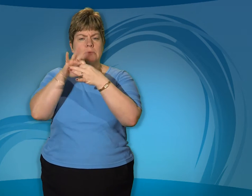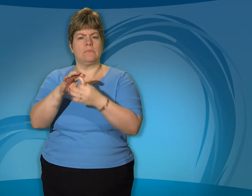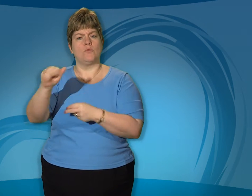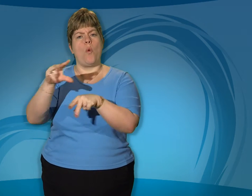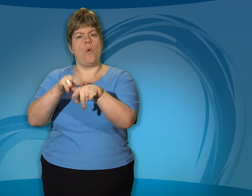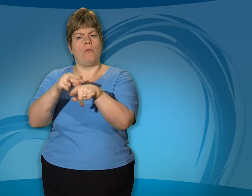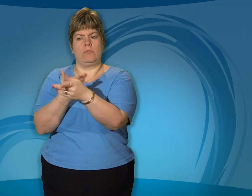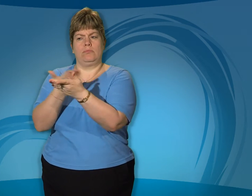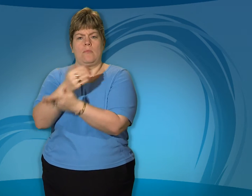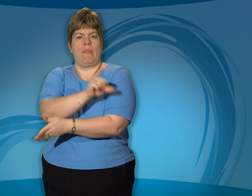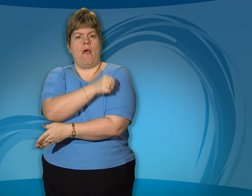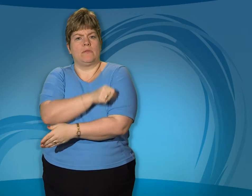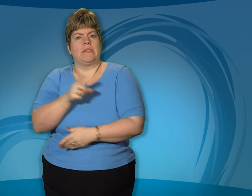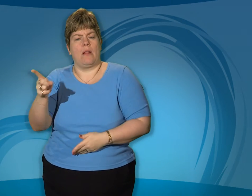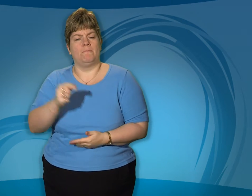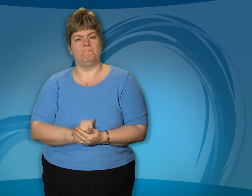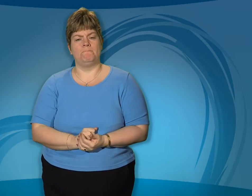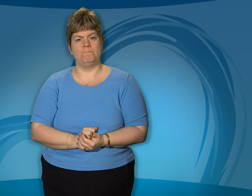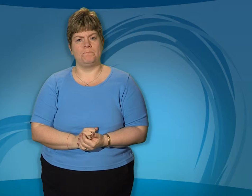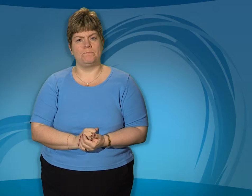please contact your consultant.